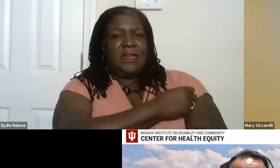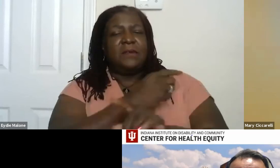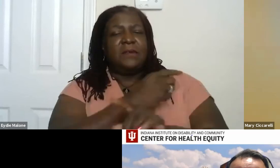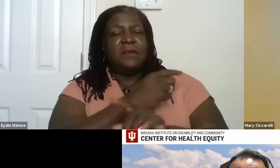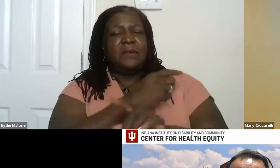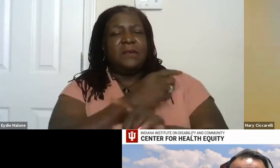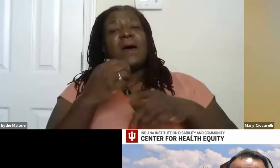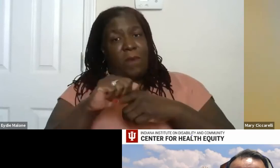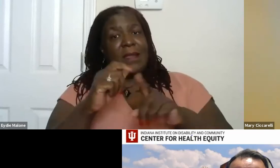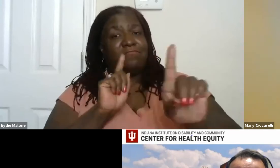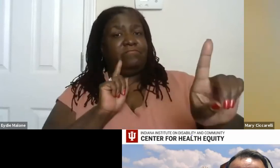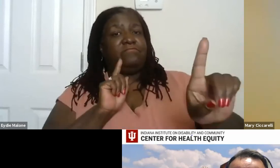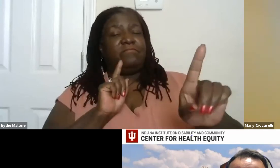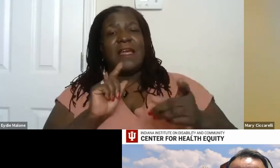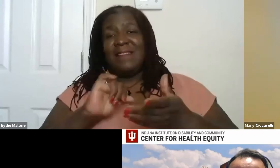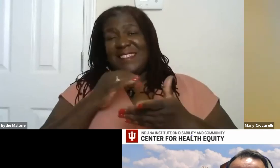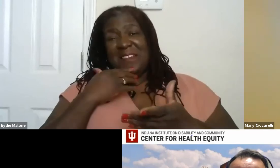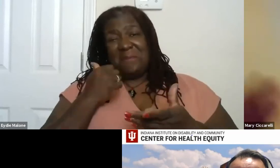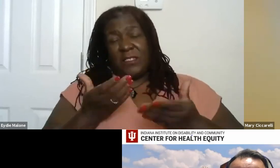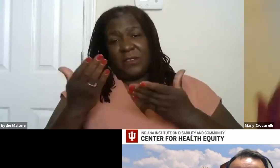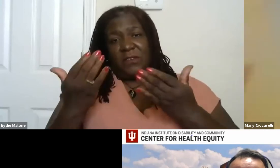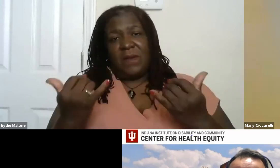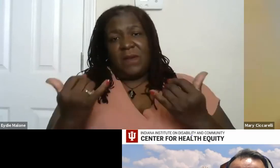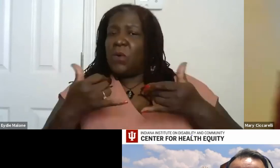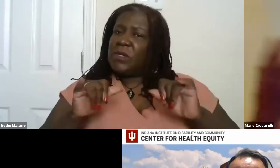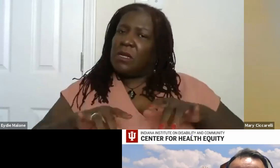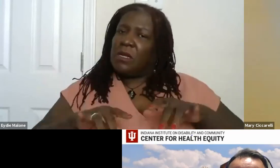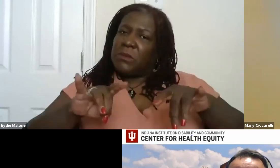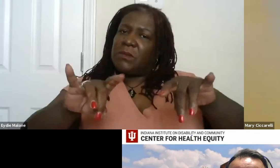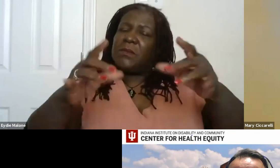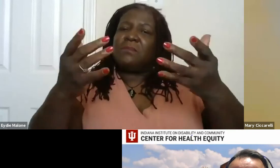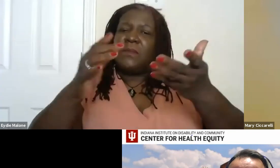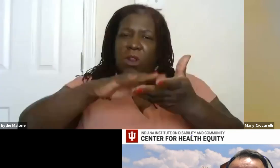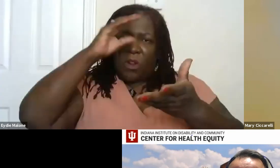have now. It's, again, one of the things we're still learning as the scientists of the country